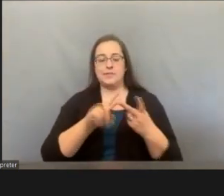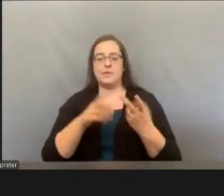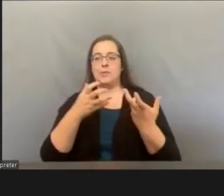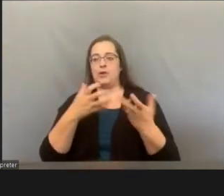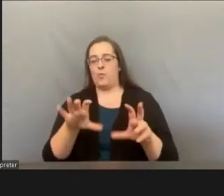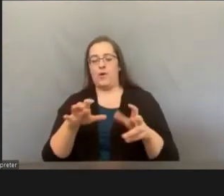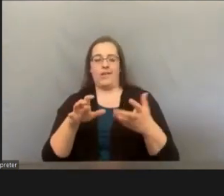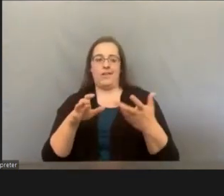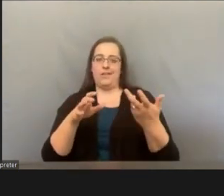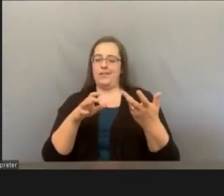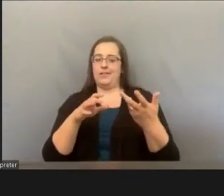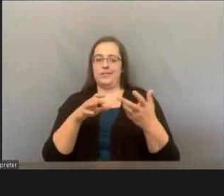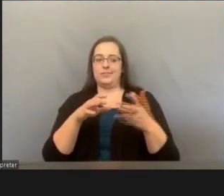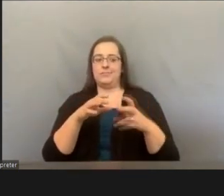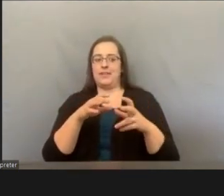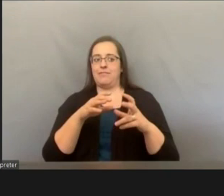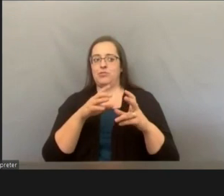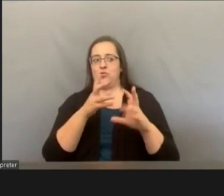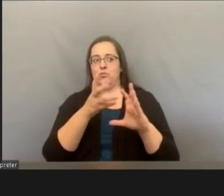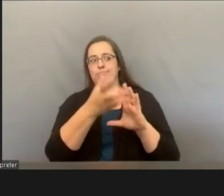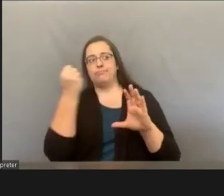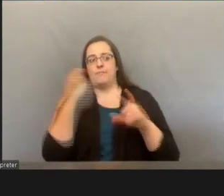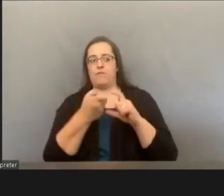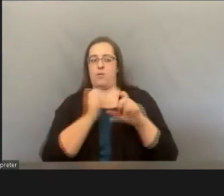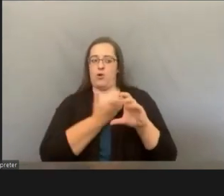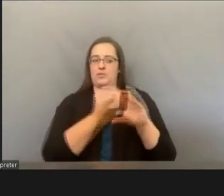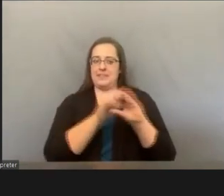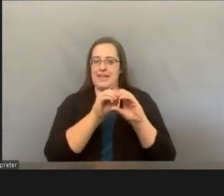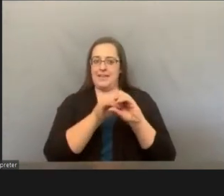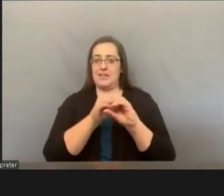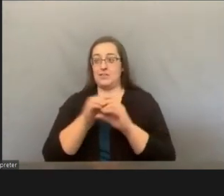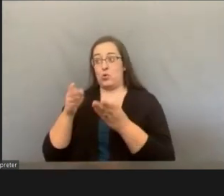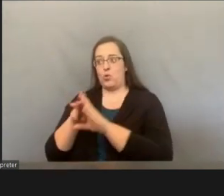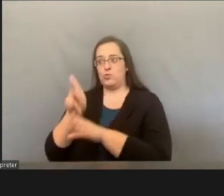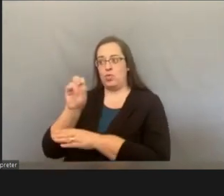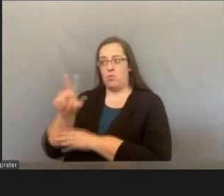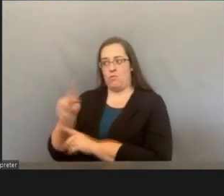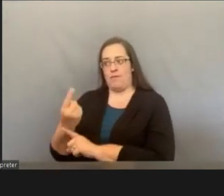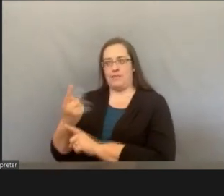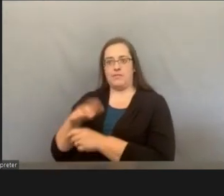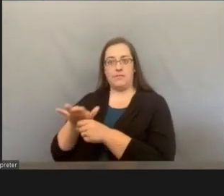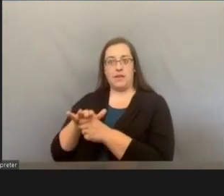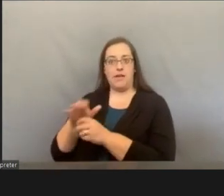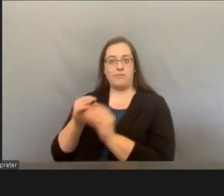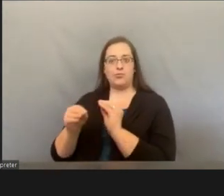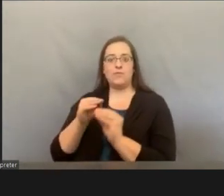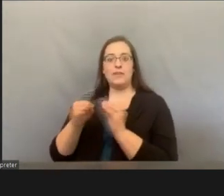OTHER THINGS GO BEYOND MAKING AMPLE RESOURCES TO CONTINUE OPERATIONS BEFORE DIPPING INTO RESERVES ARE INCREASING TAXES ASSOCIATED WITH THE CORONAVIRUS